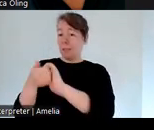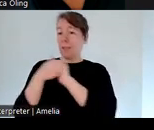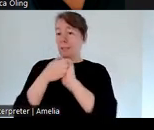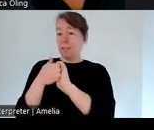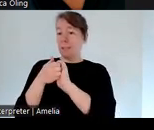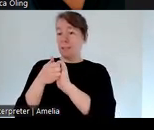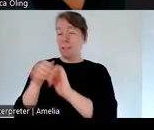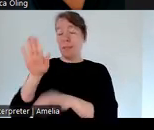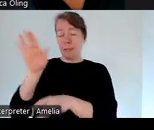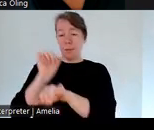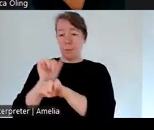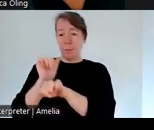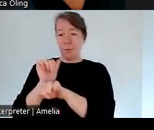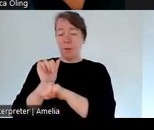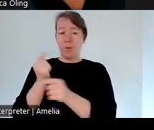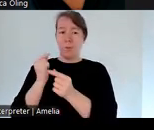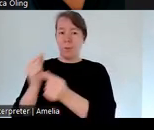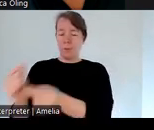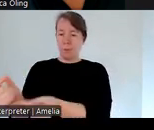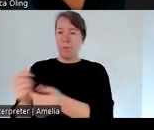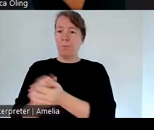Um, they actually, as a group come together.